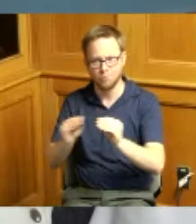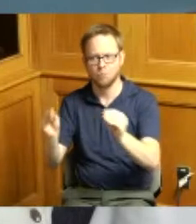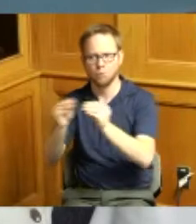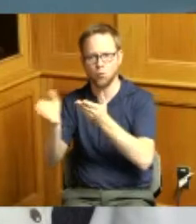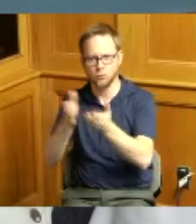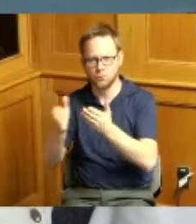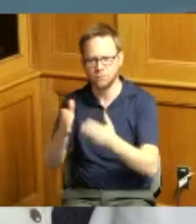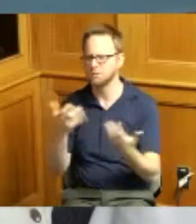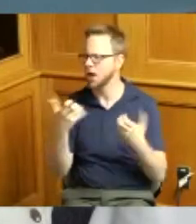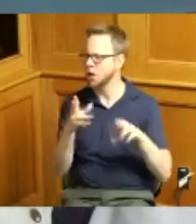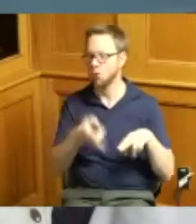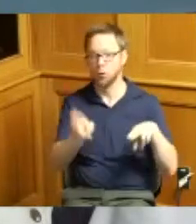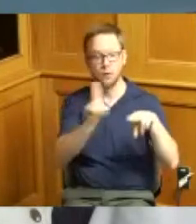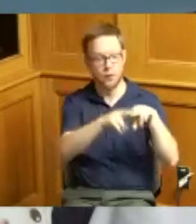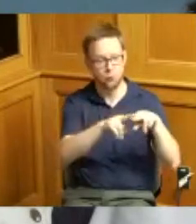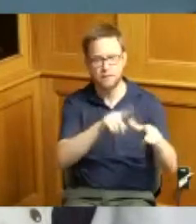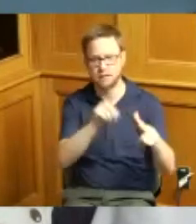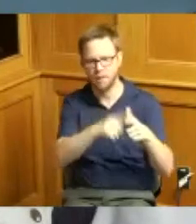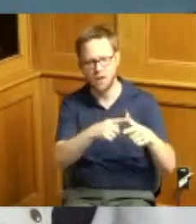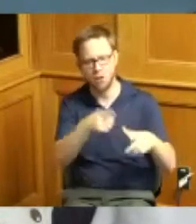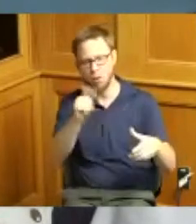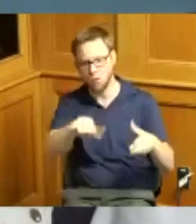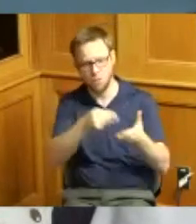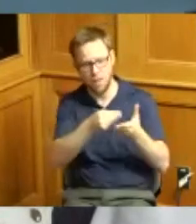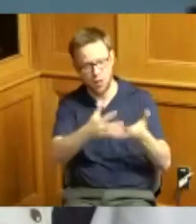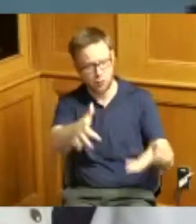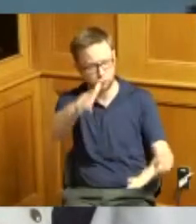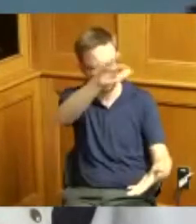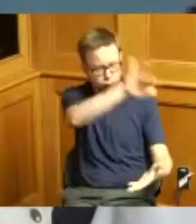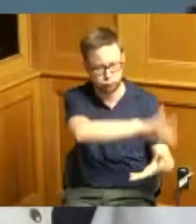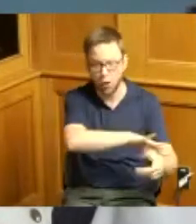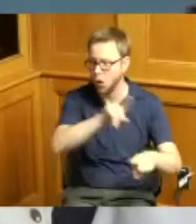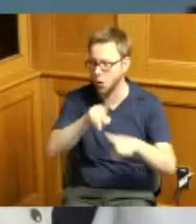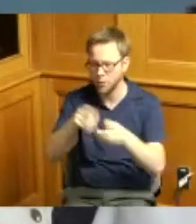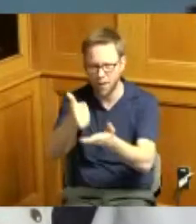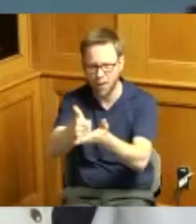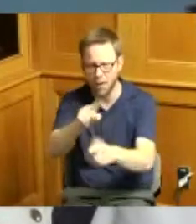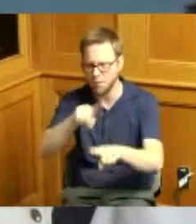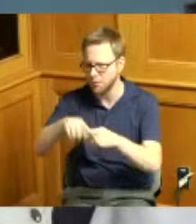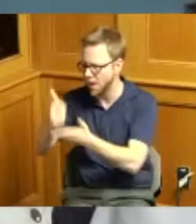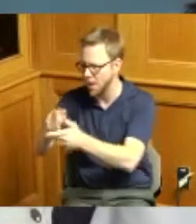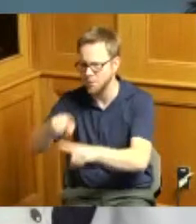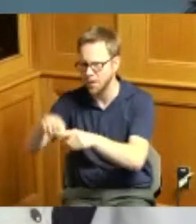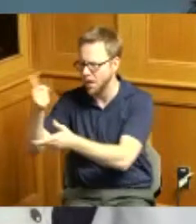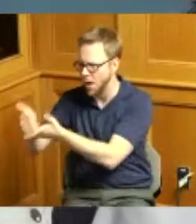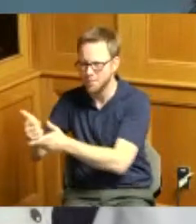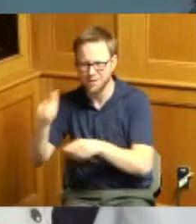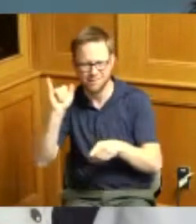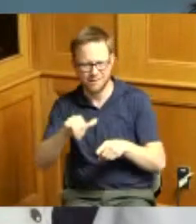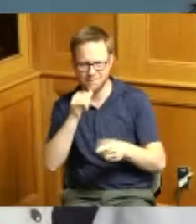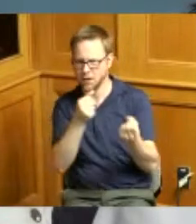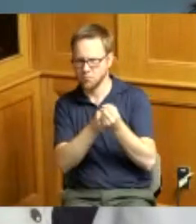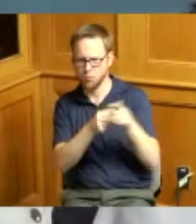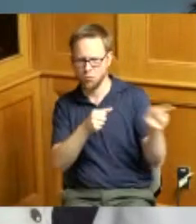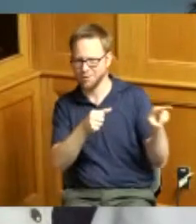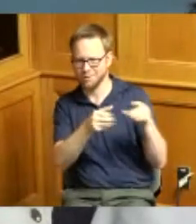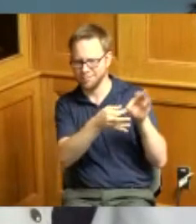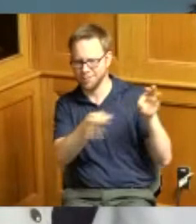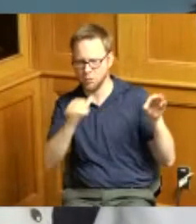sitting over here with a bucket and say well we really can't help the people that's walking around with mental health issues because that's not in this levy so that's why I was just trying to